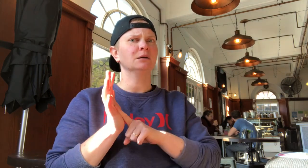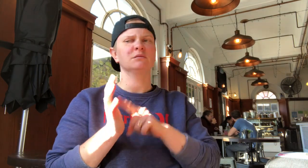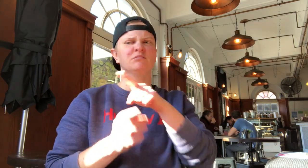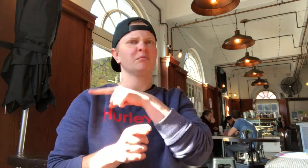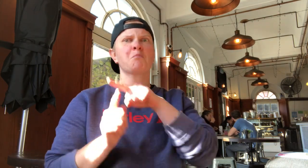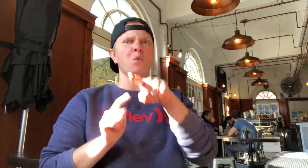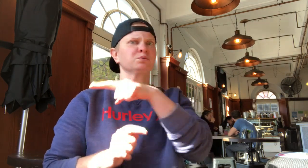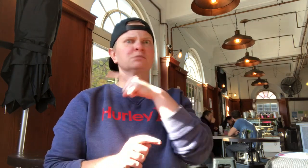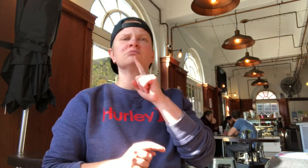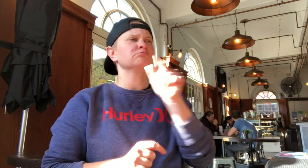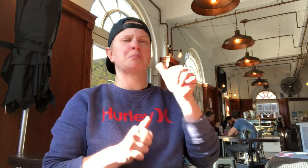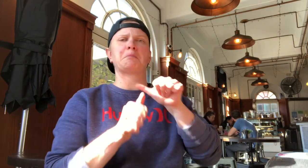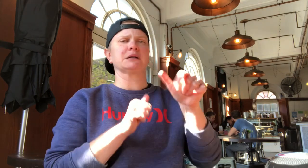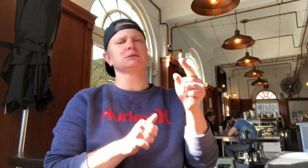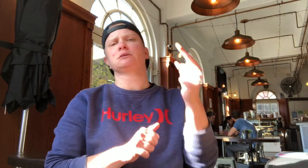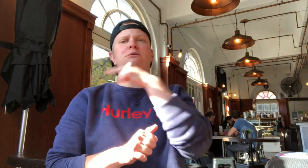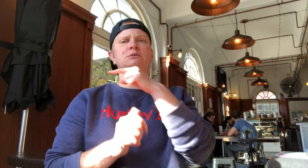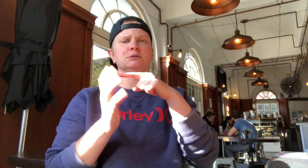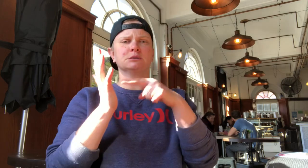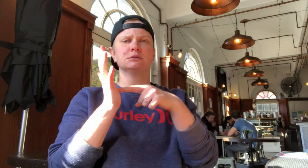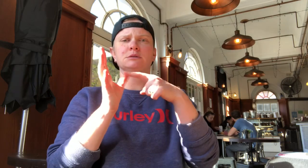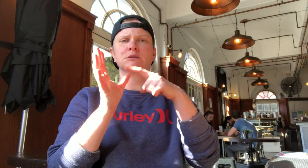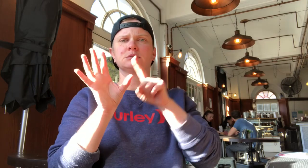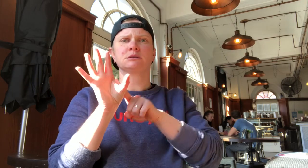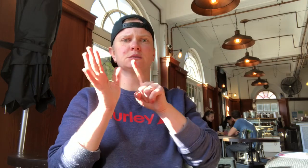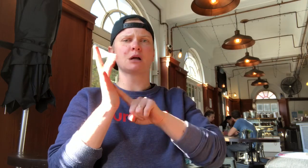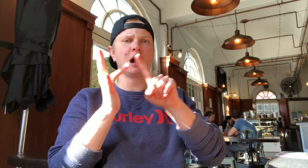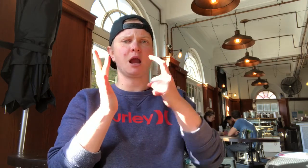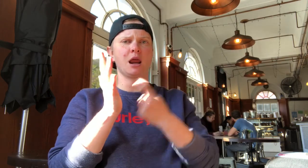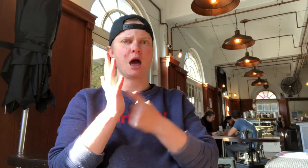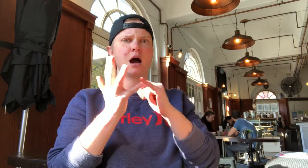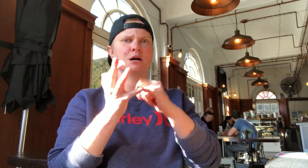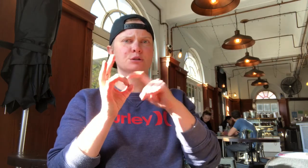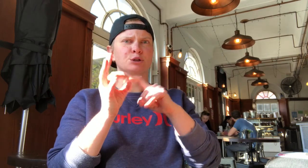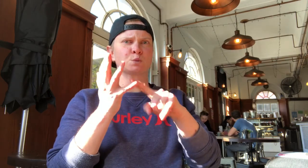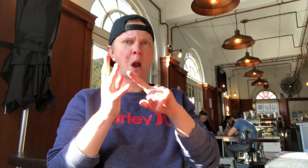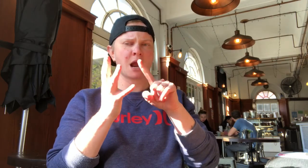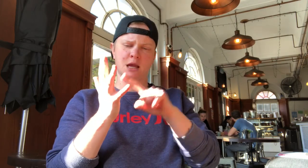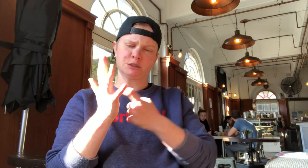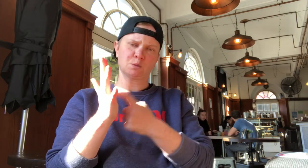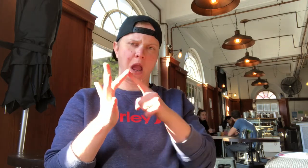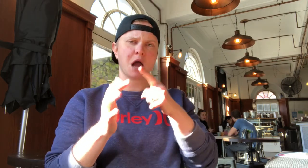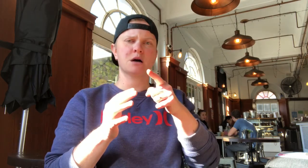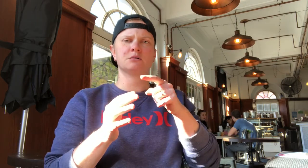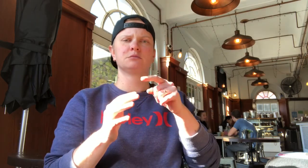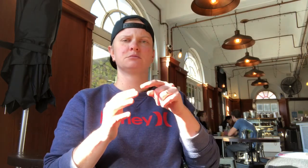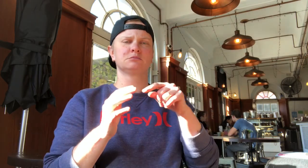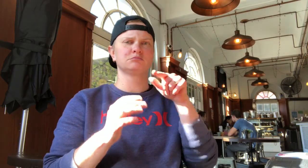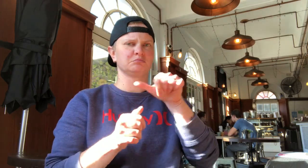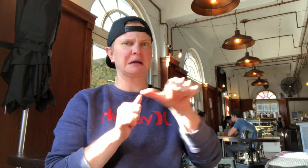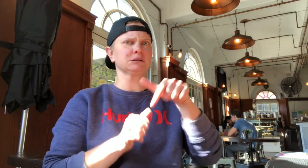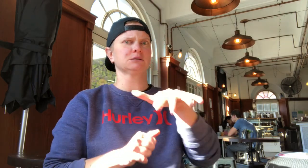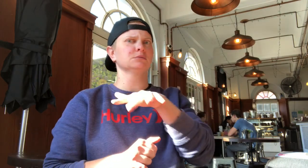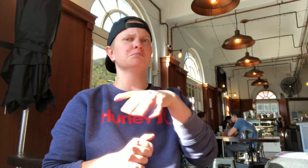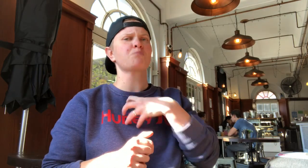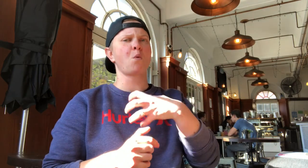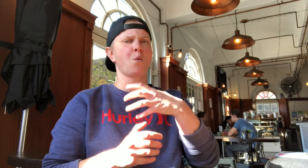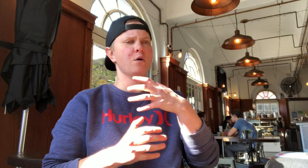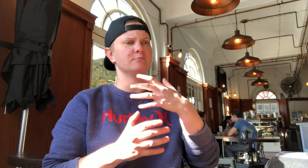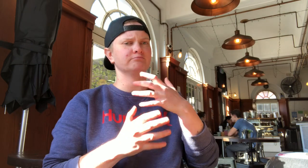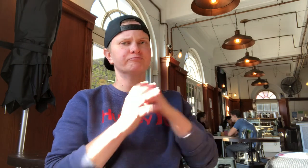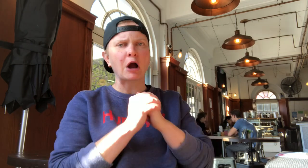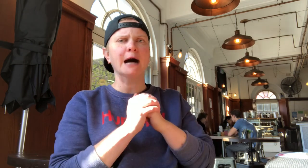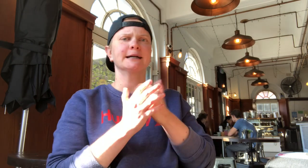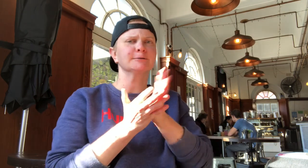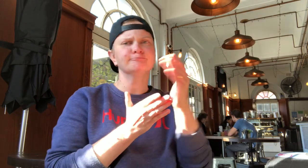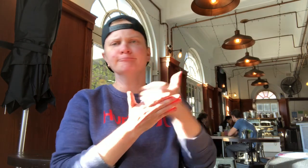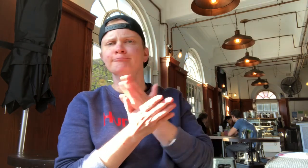Most members on FTM Group mentioned it is recommended to go to Taylor Square for friendly service